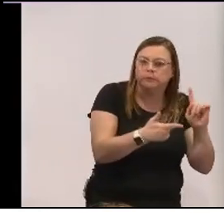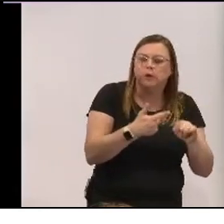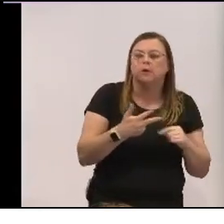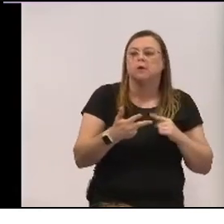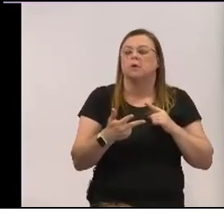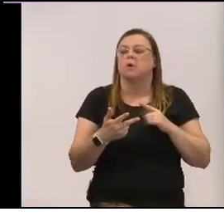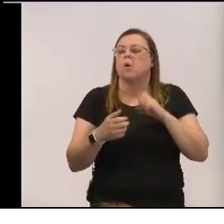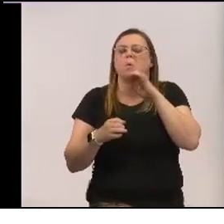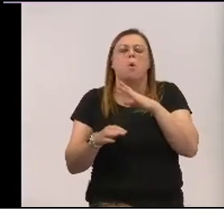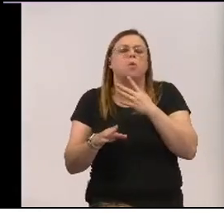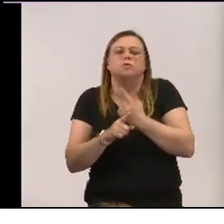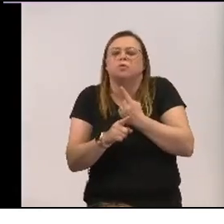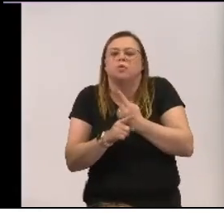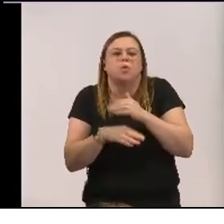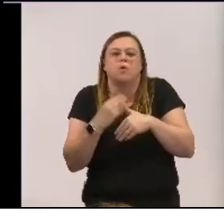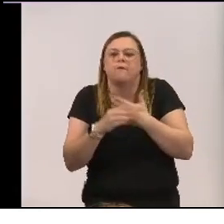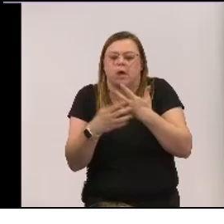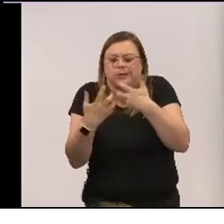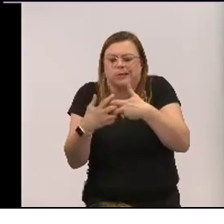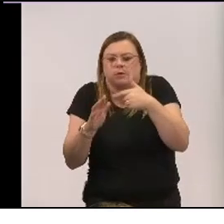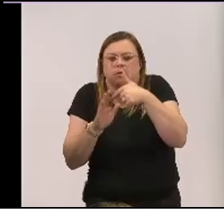We're not going to talk about the technical details,